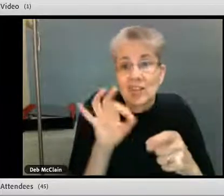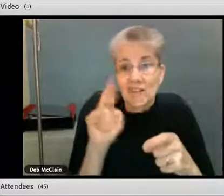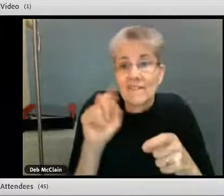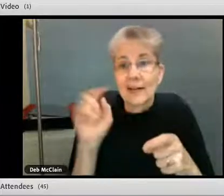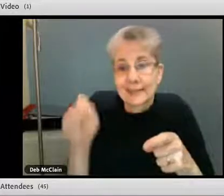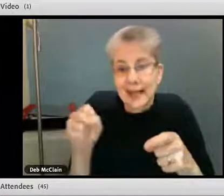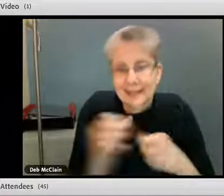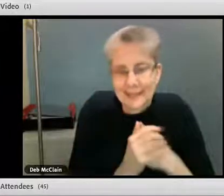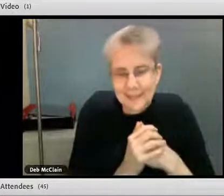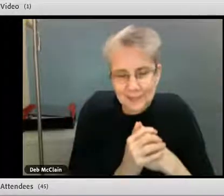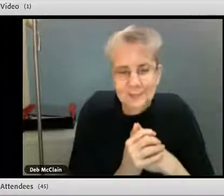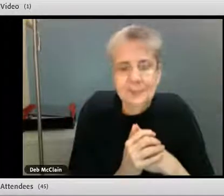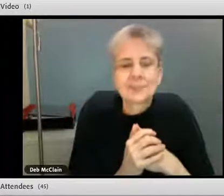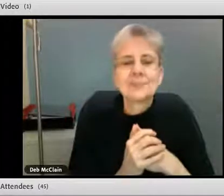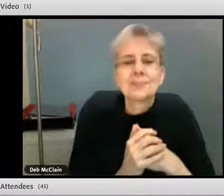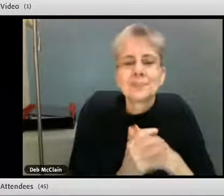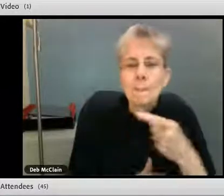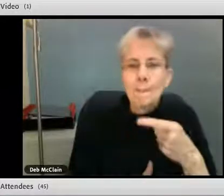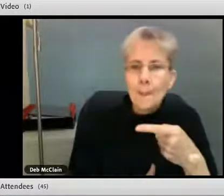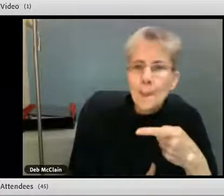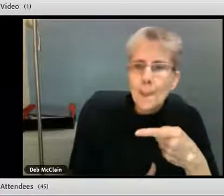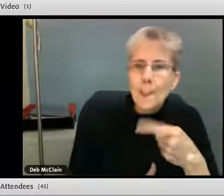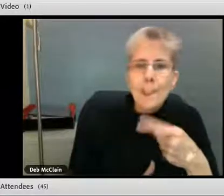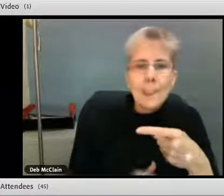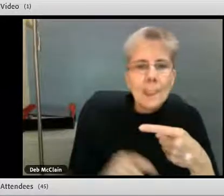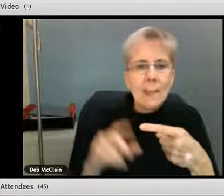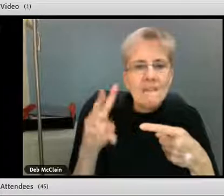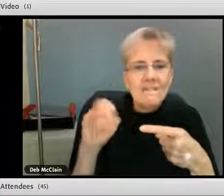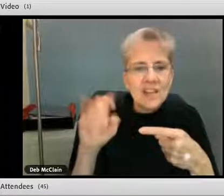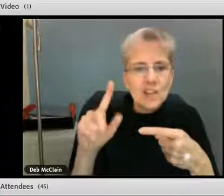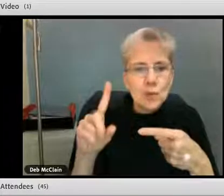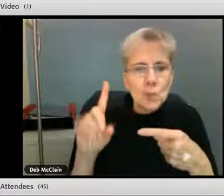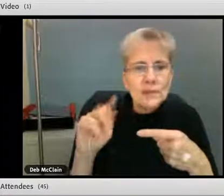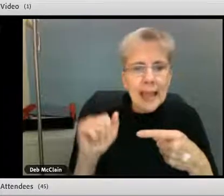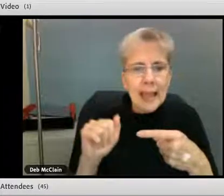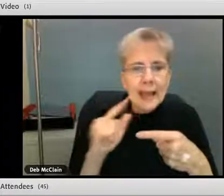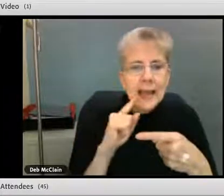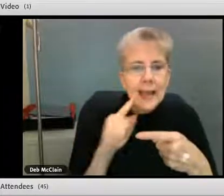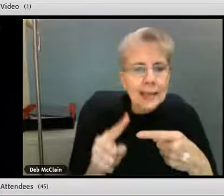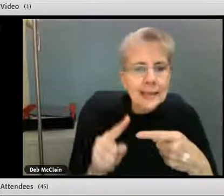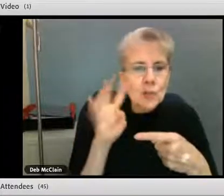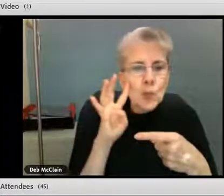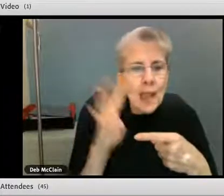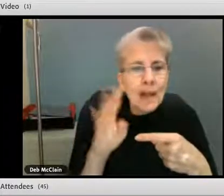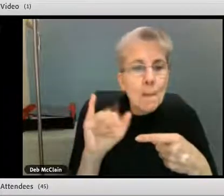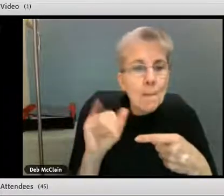Another visual data is Creative Log. Some more photo places. There's only so many times I can say,